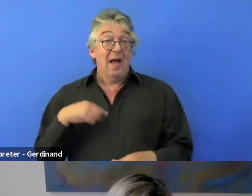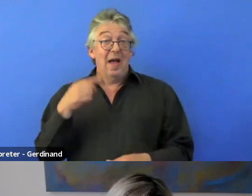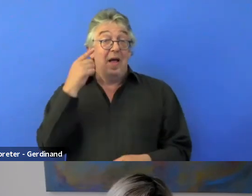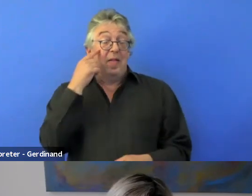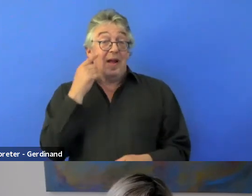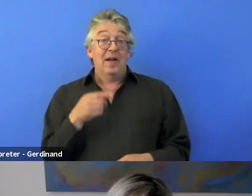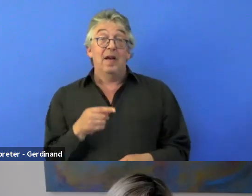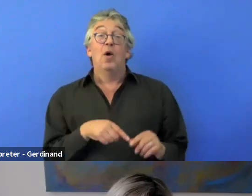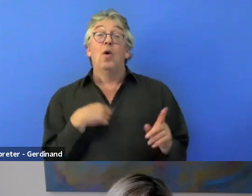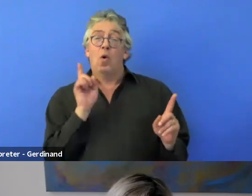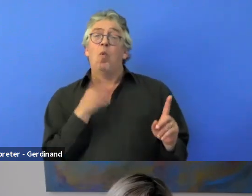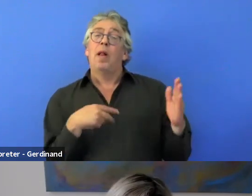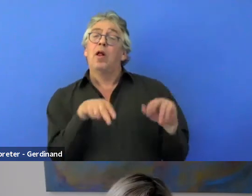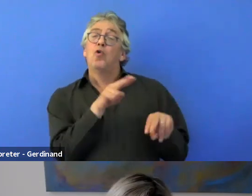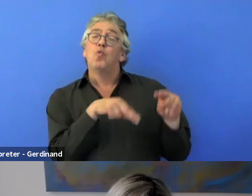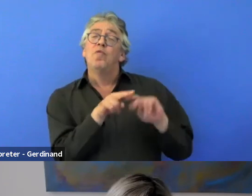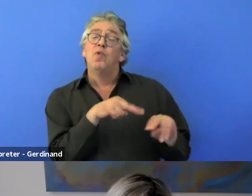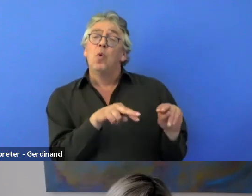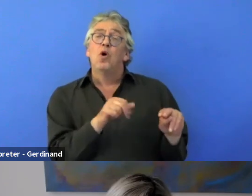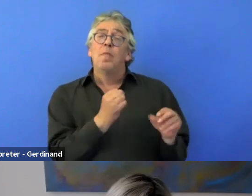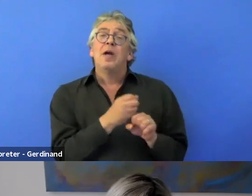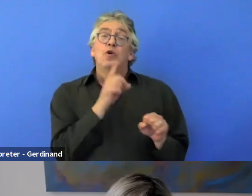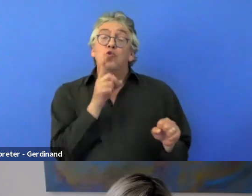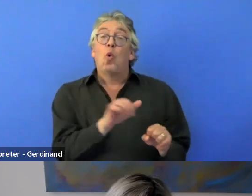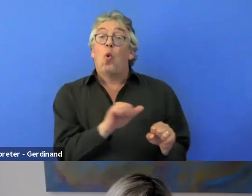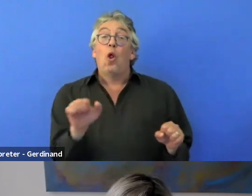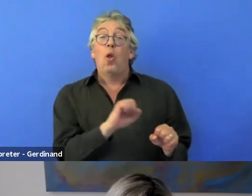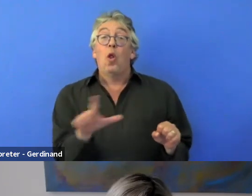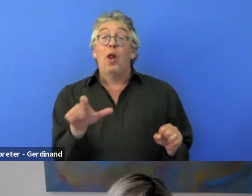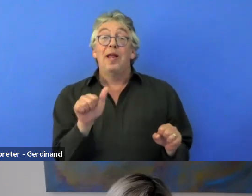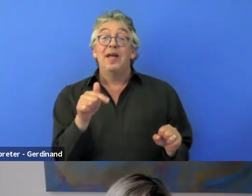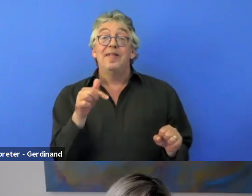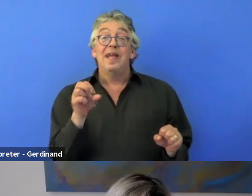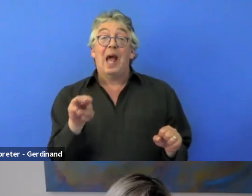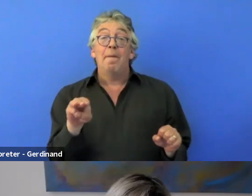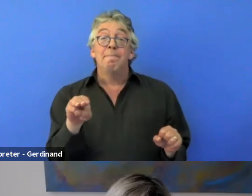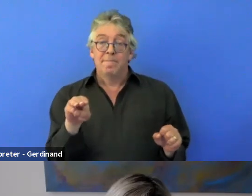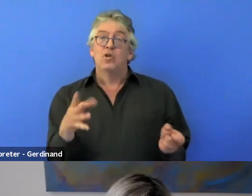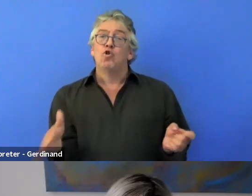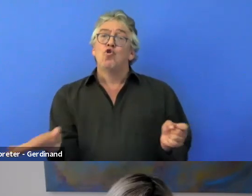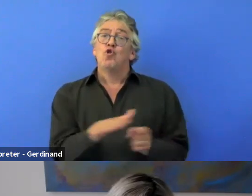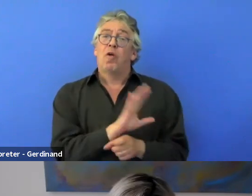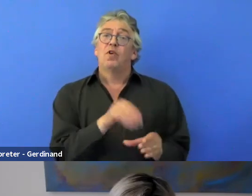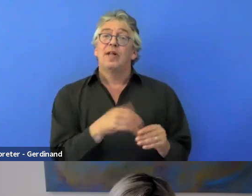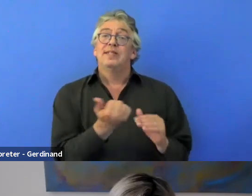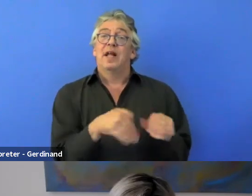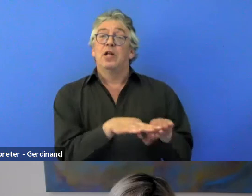to be sure all elements of ATM's will be covered by this standard. Thank you so much.